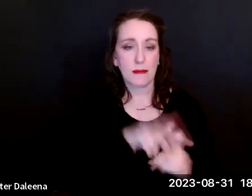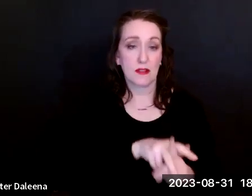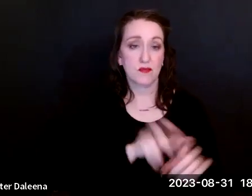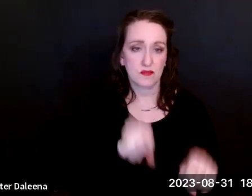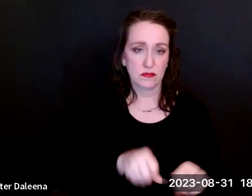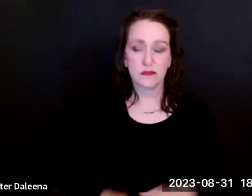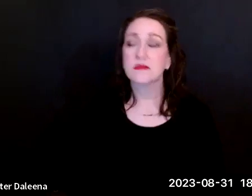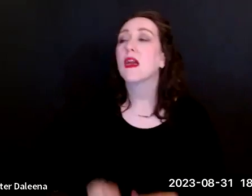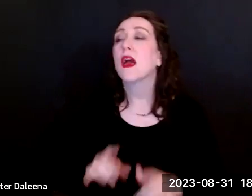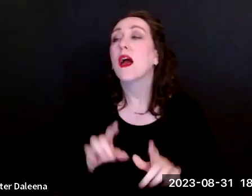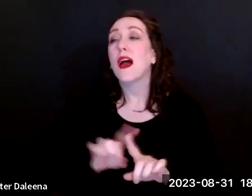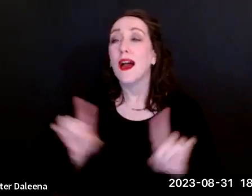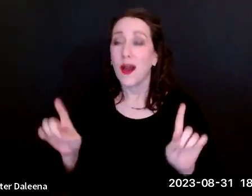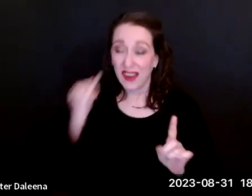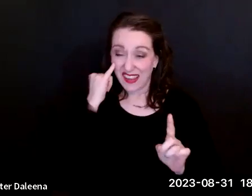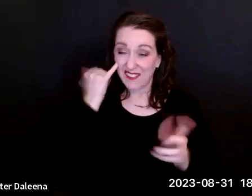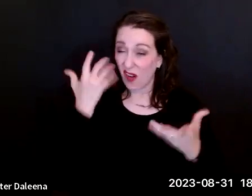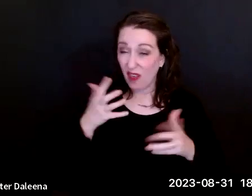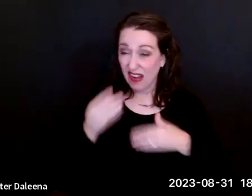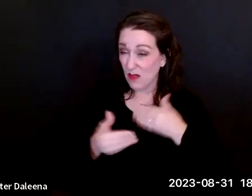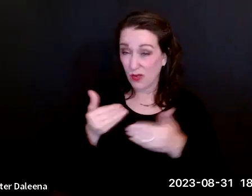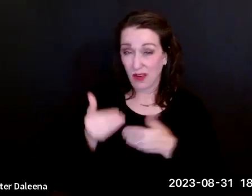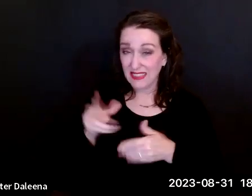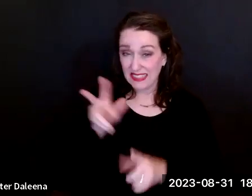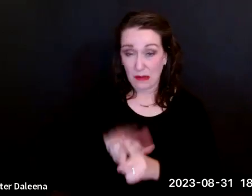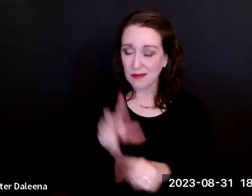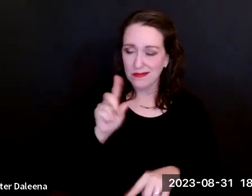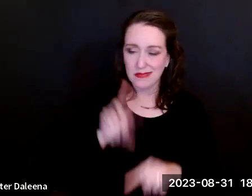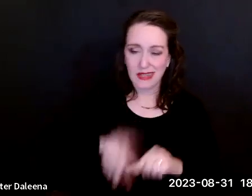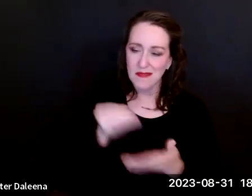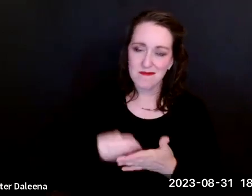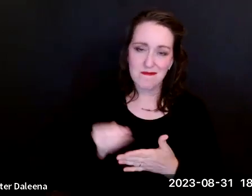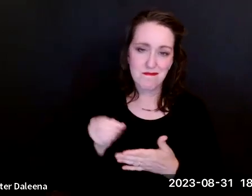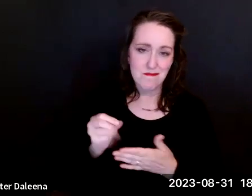however if we have already processed your application we cannot refund or redirect the fees